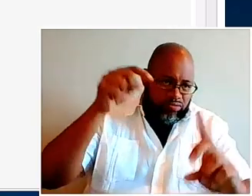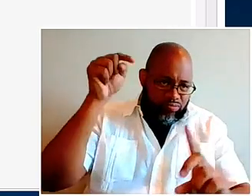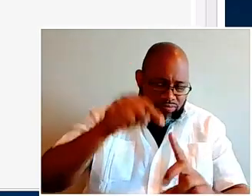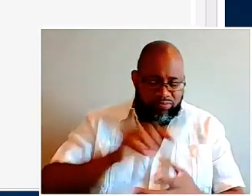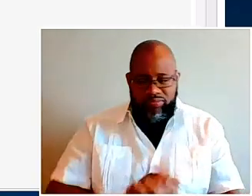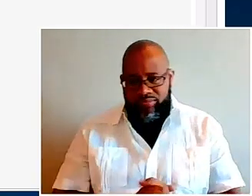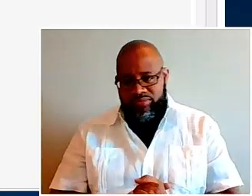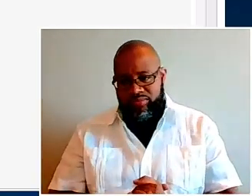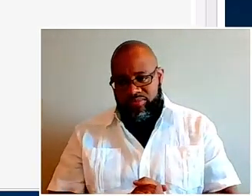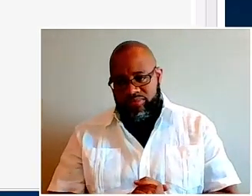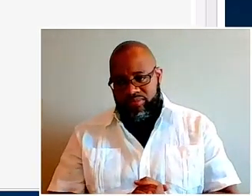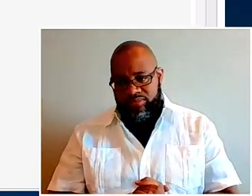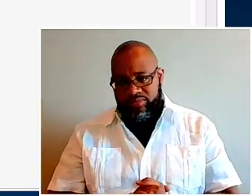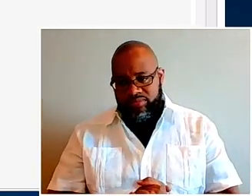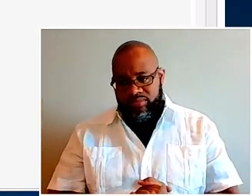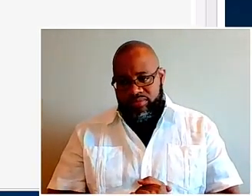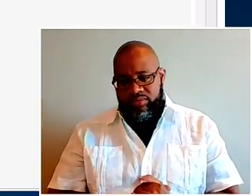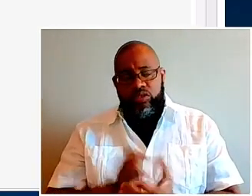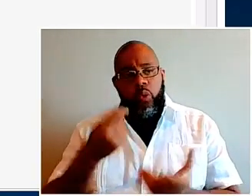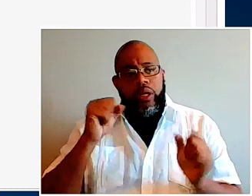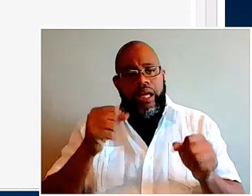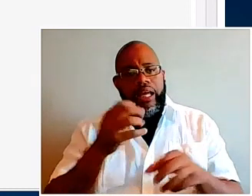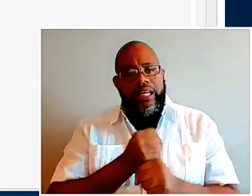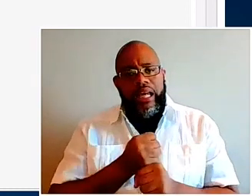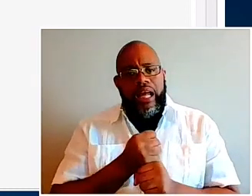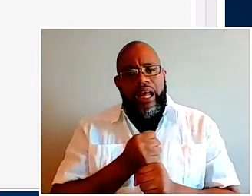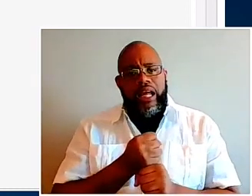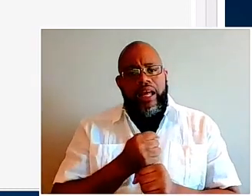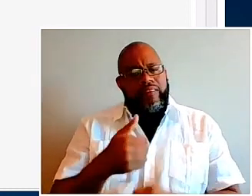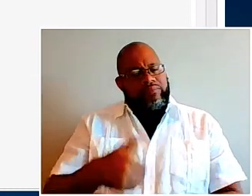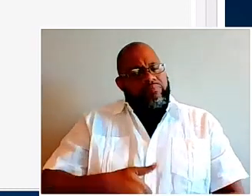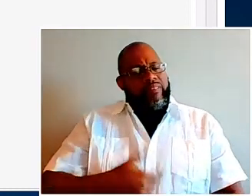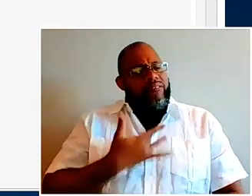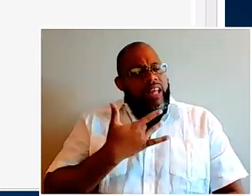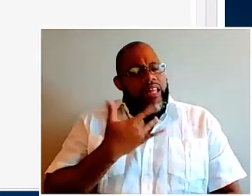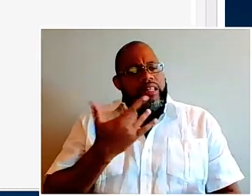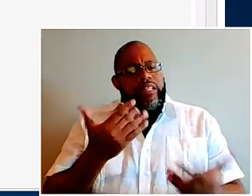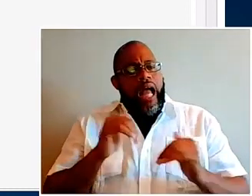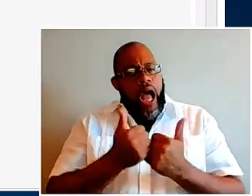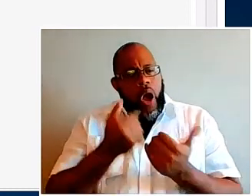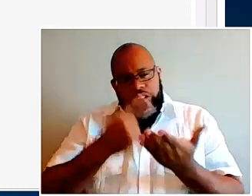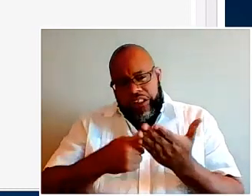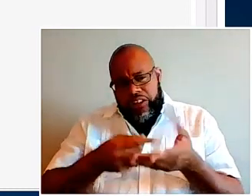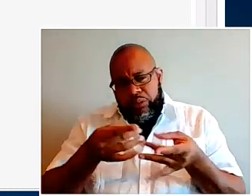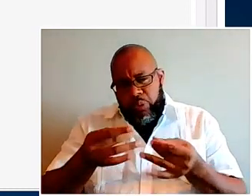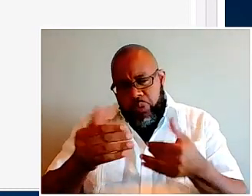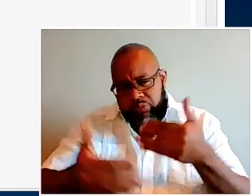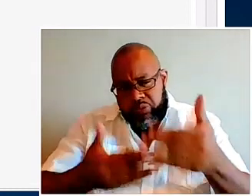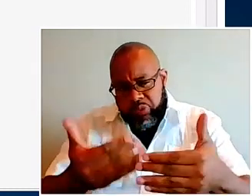a given time just so we can get a sense for how the discussion is flowing. So nothing is binding.